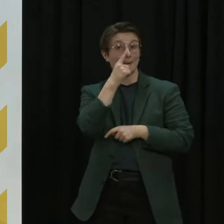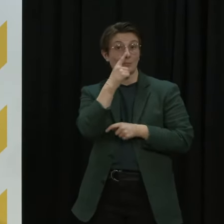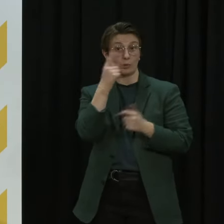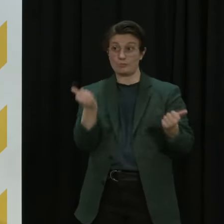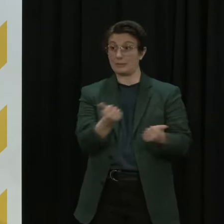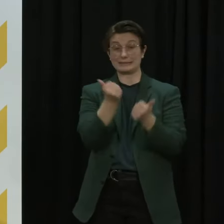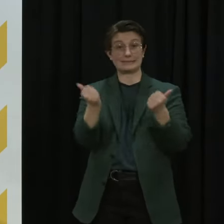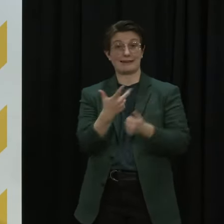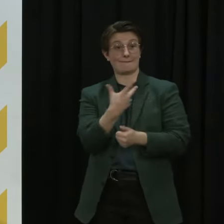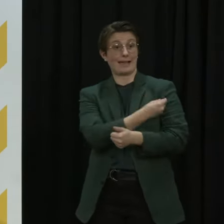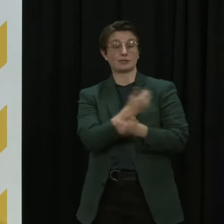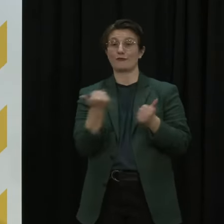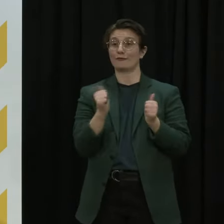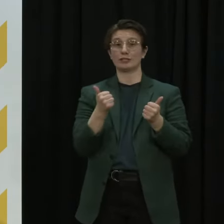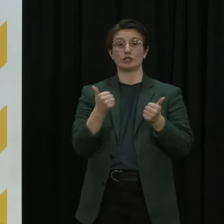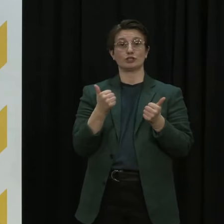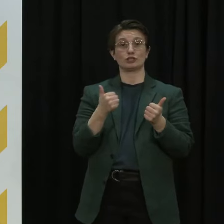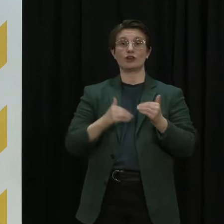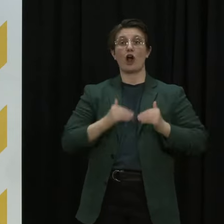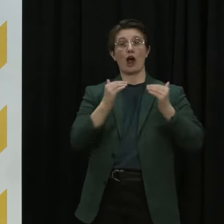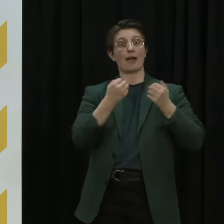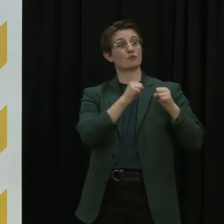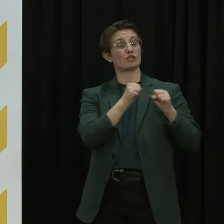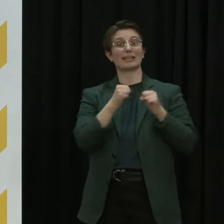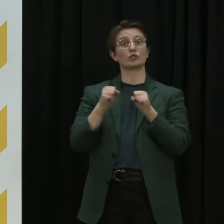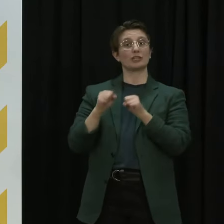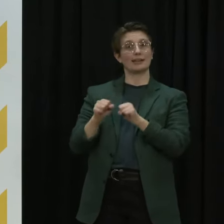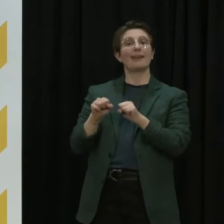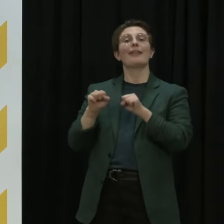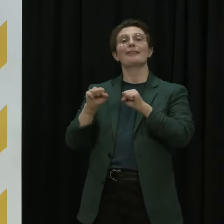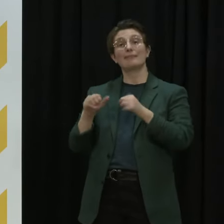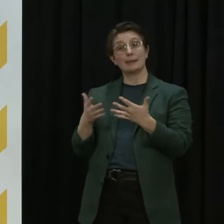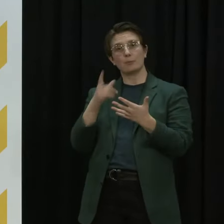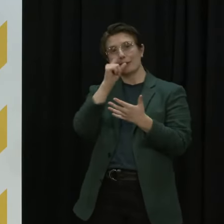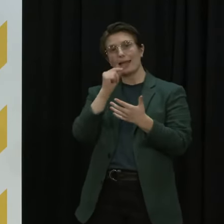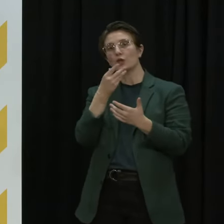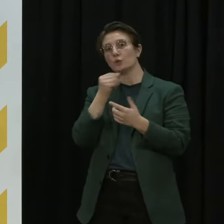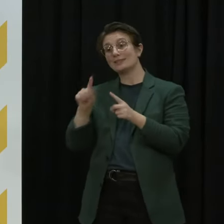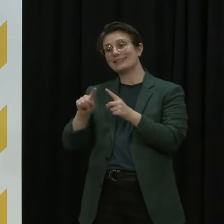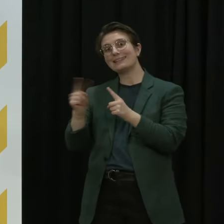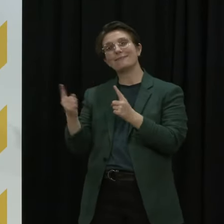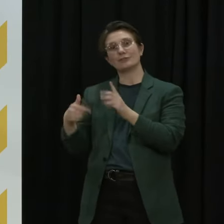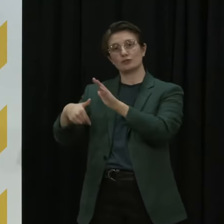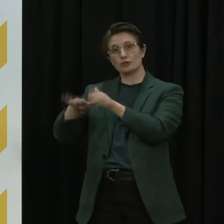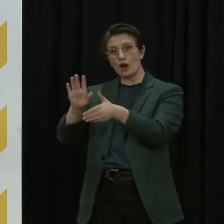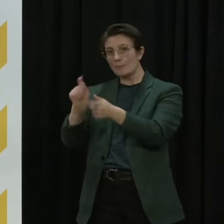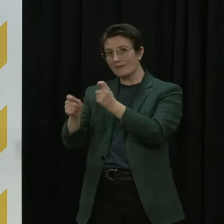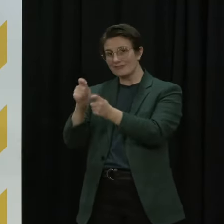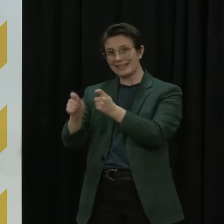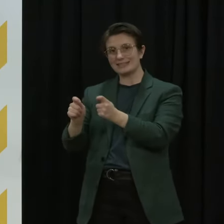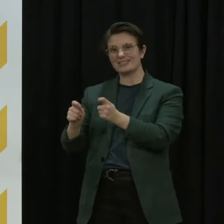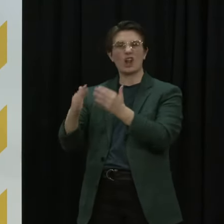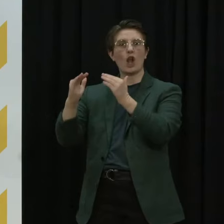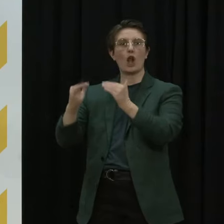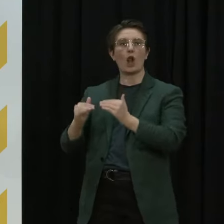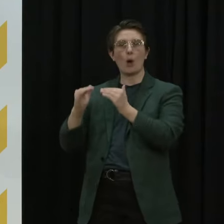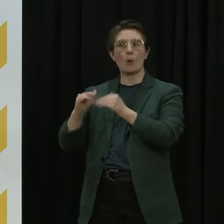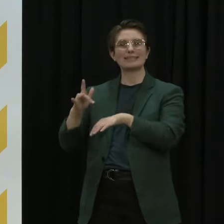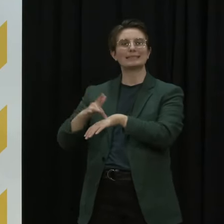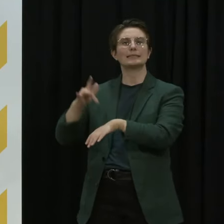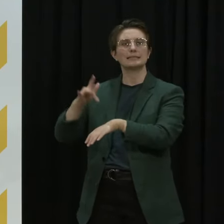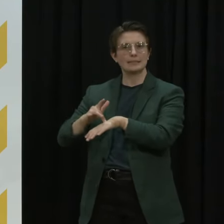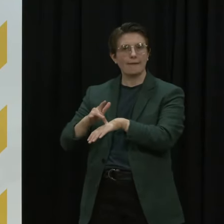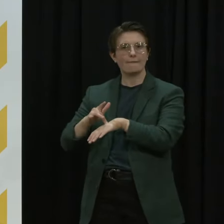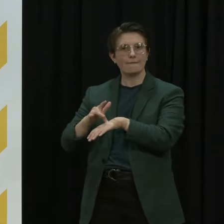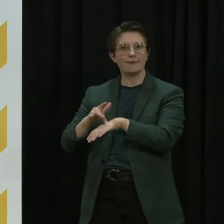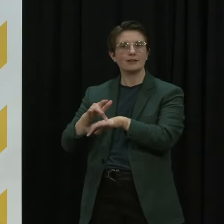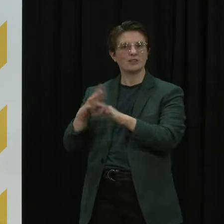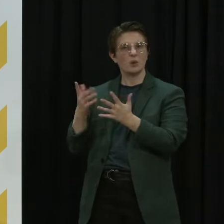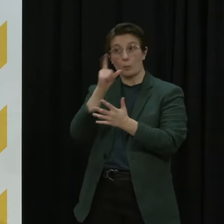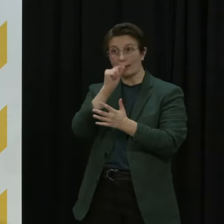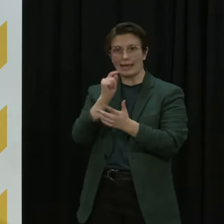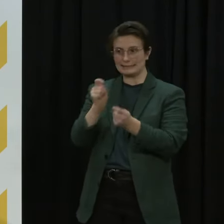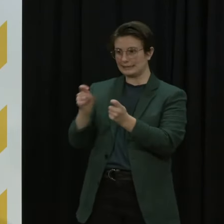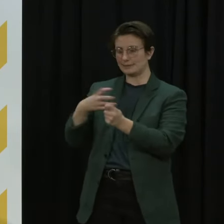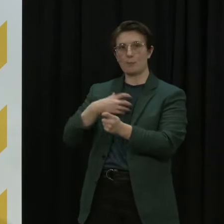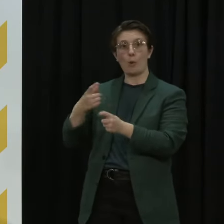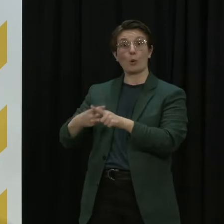take -- adapt to the new